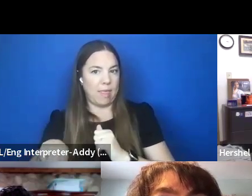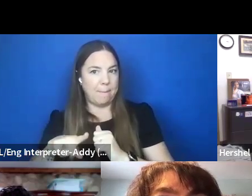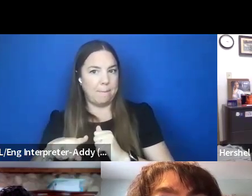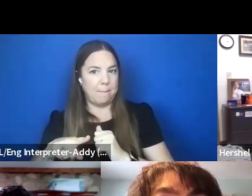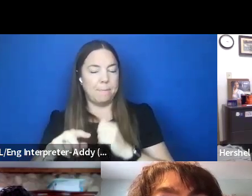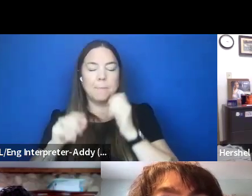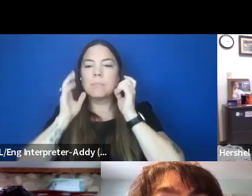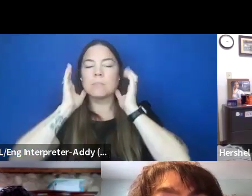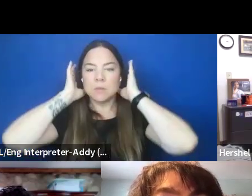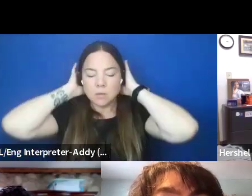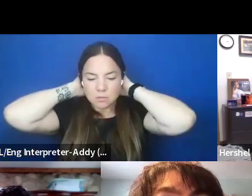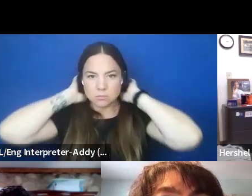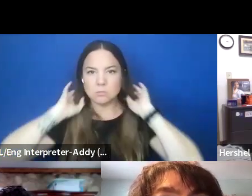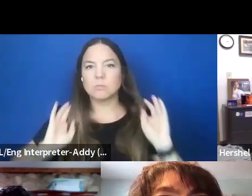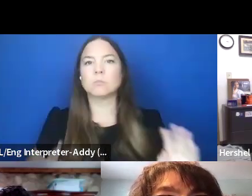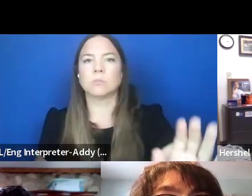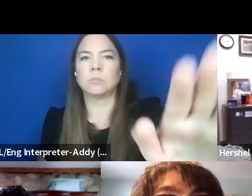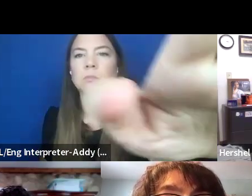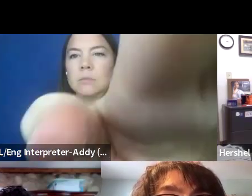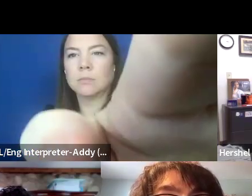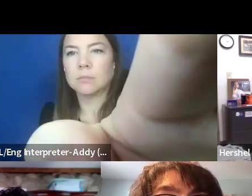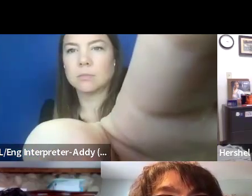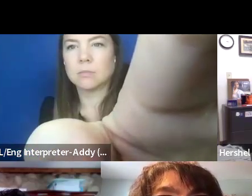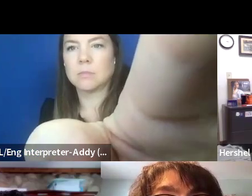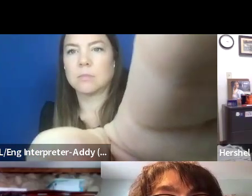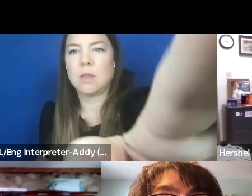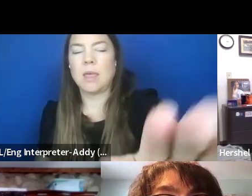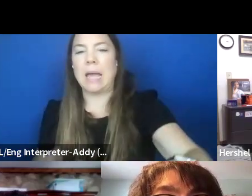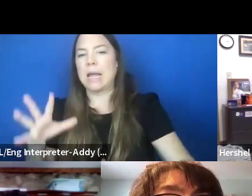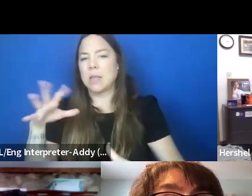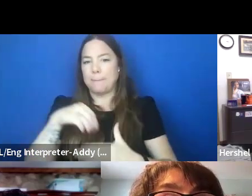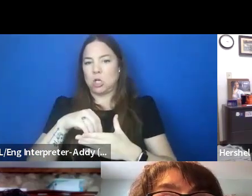Adeleigh Belyeu: participate in that because they participate in the miracle leagues in their area. So